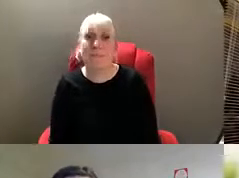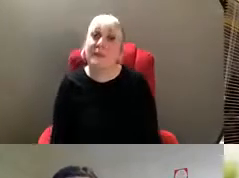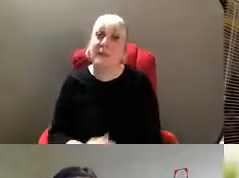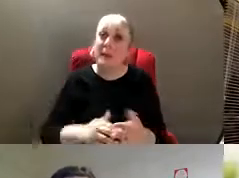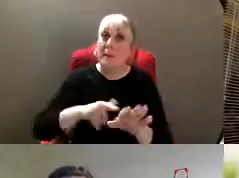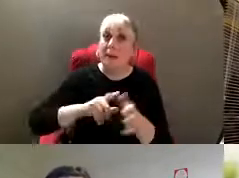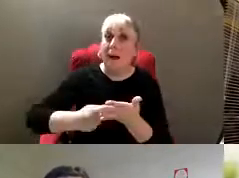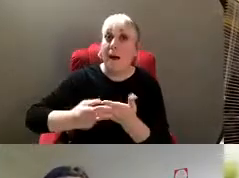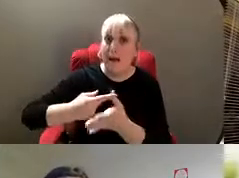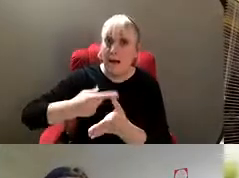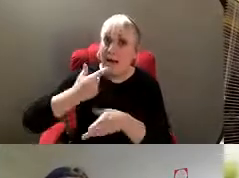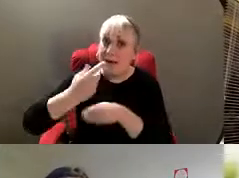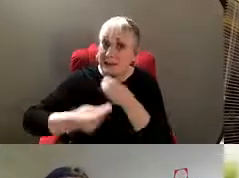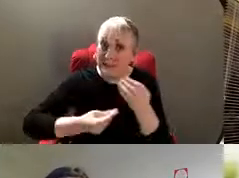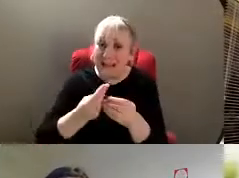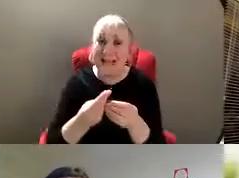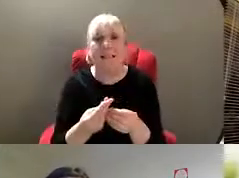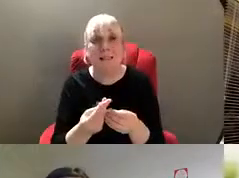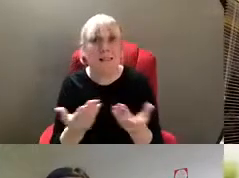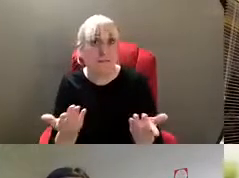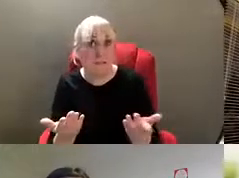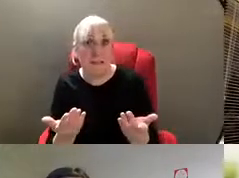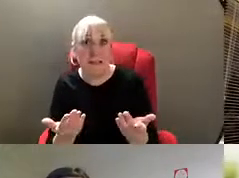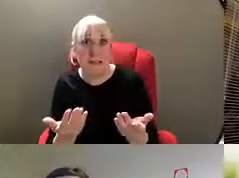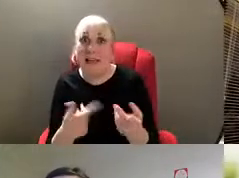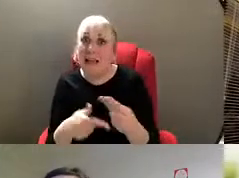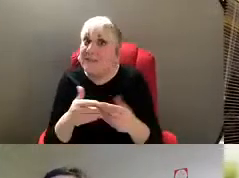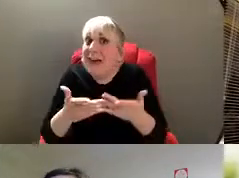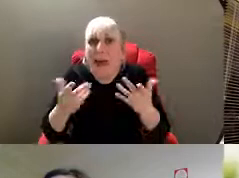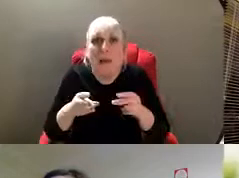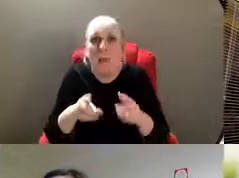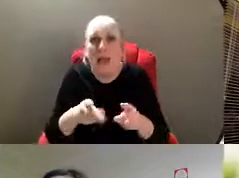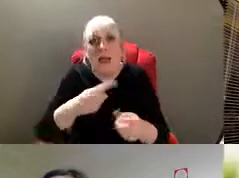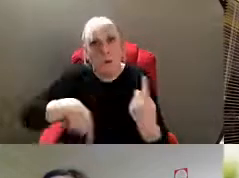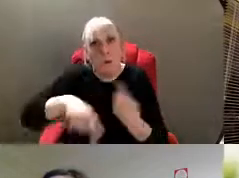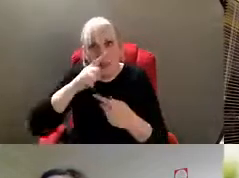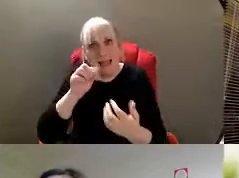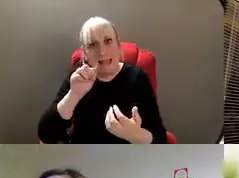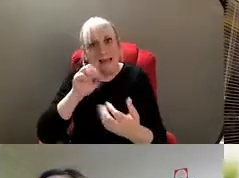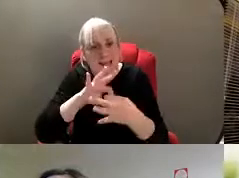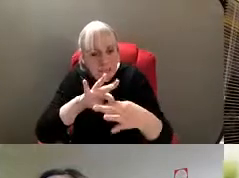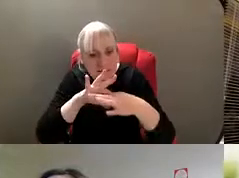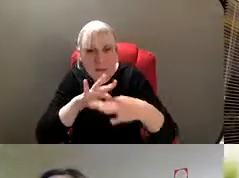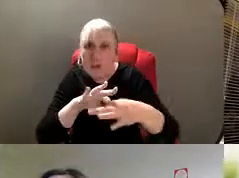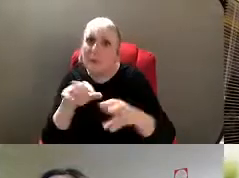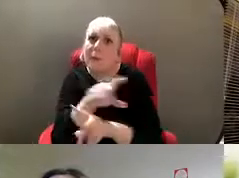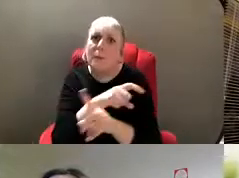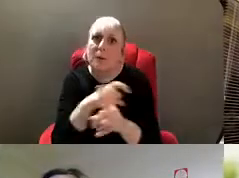there's a lot of way of staying in touch and connection with the community with disabled women